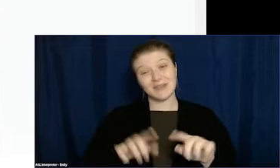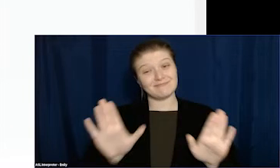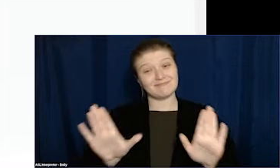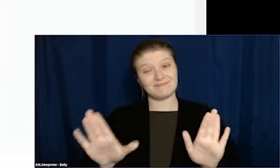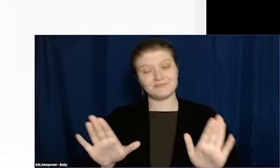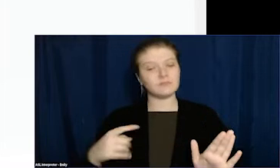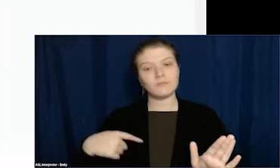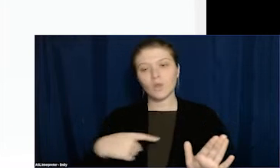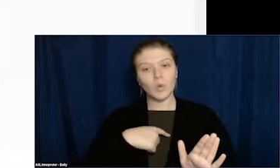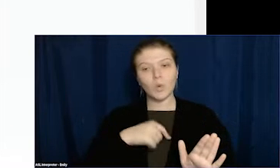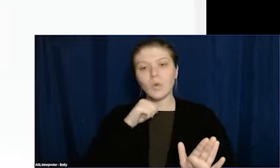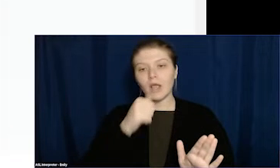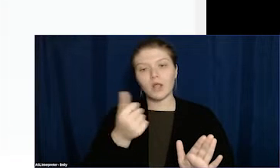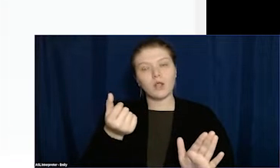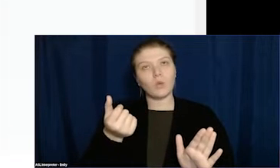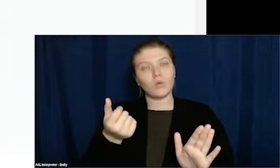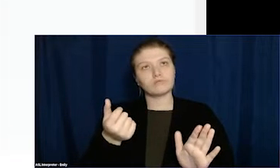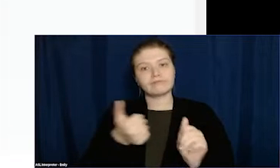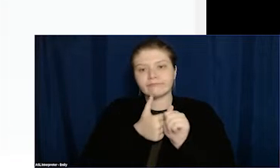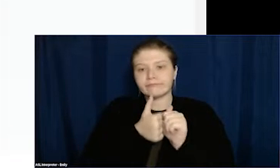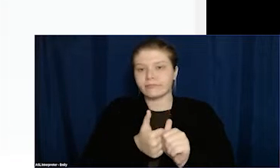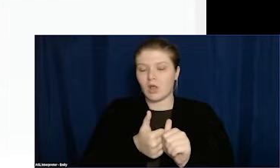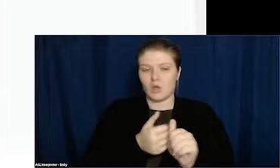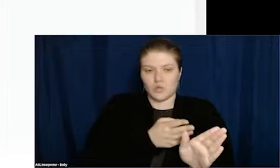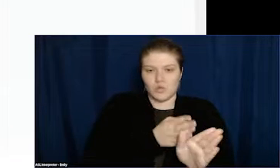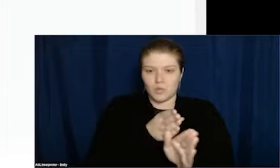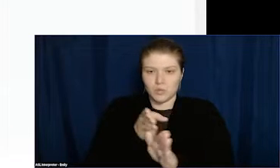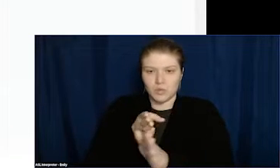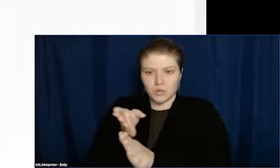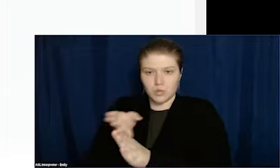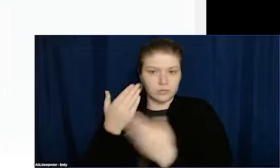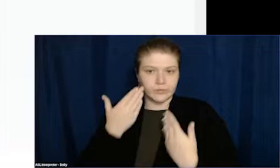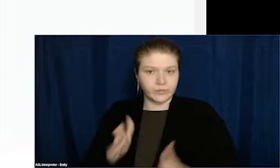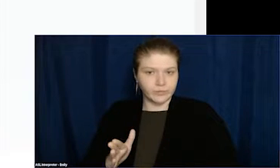between tracks or the differences between whether or not you started in FastLane or not.